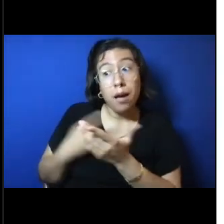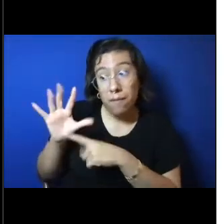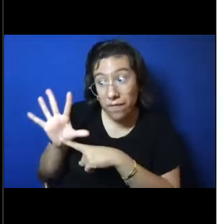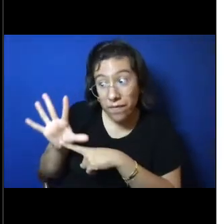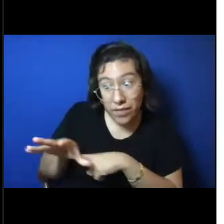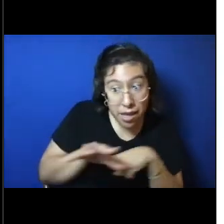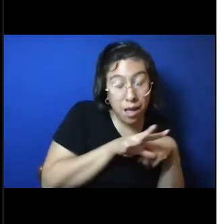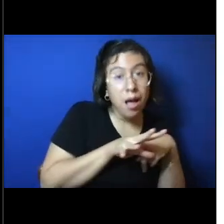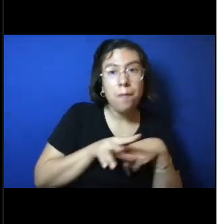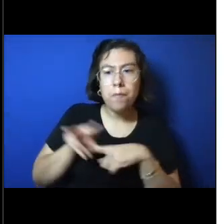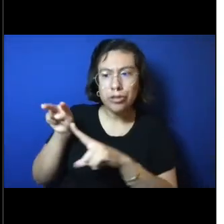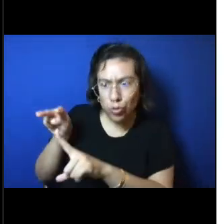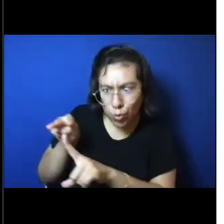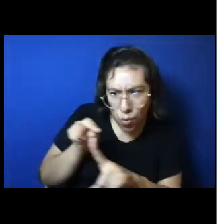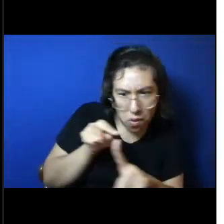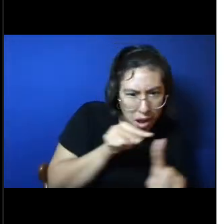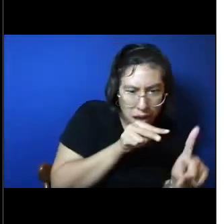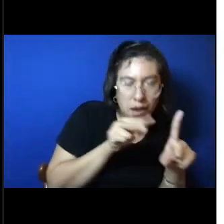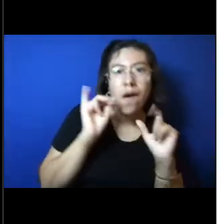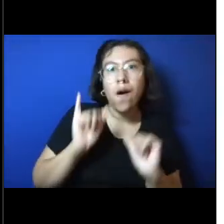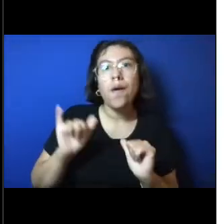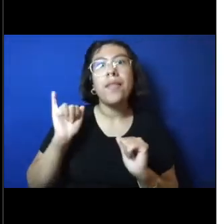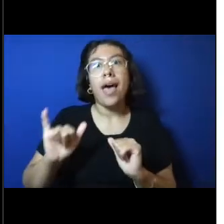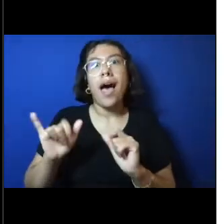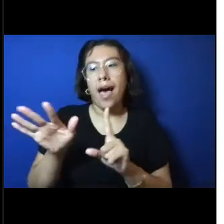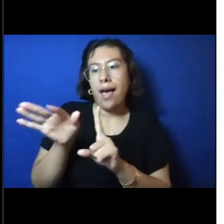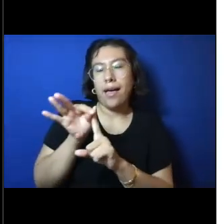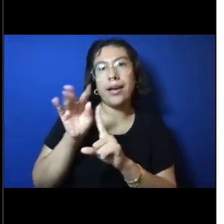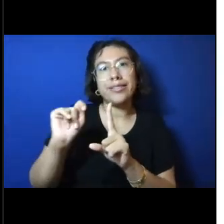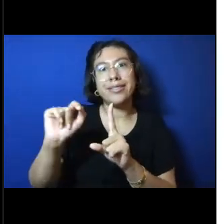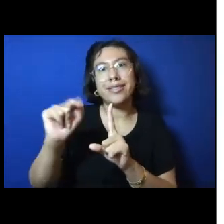where people think that their tag that was on a turtle was eaten by a shark.